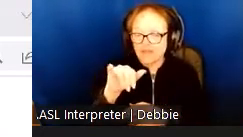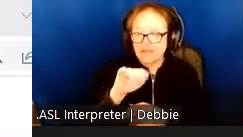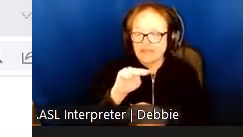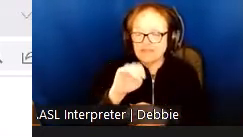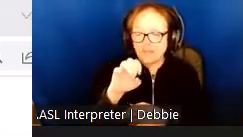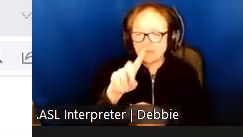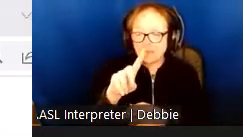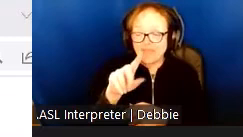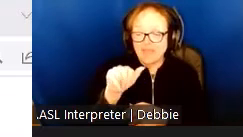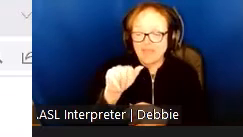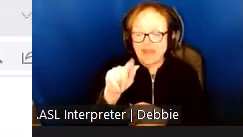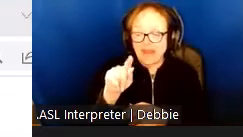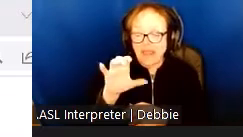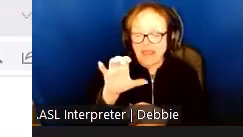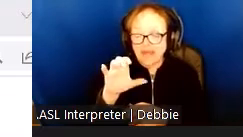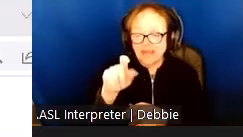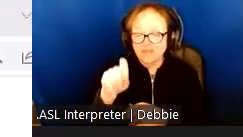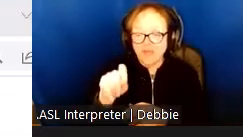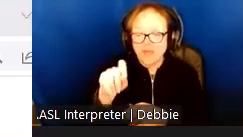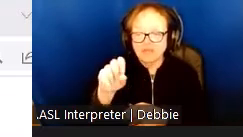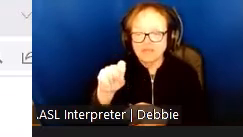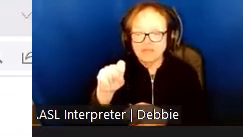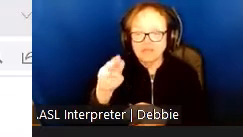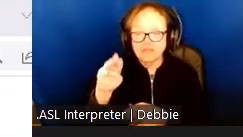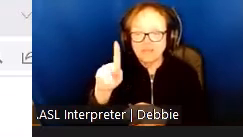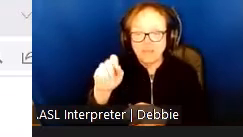https://midatlanticarts.smartsimple.com The first thing you’ll want to do is open